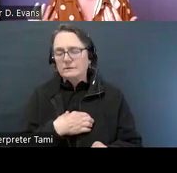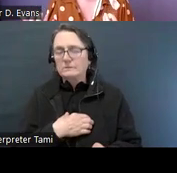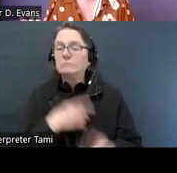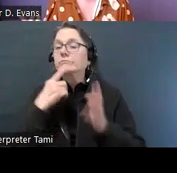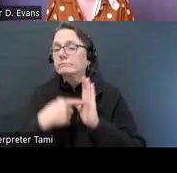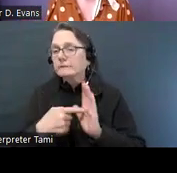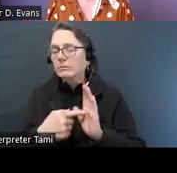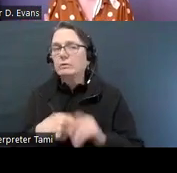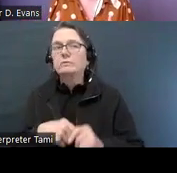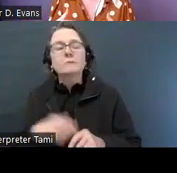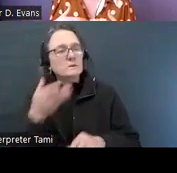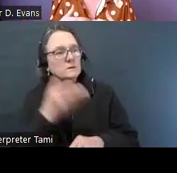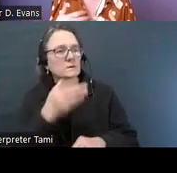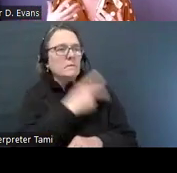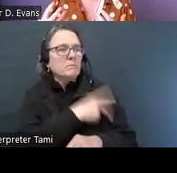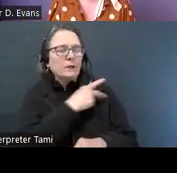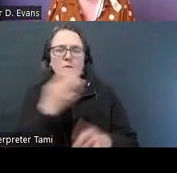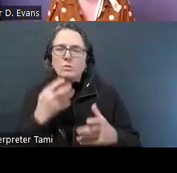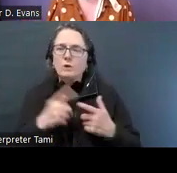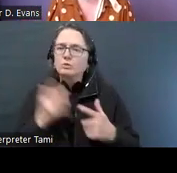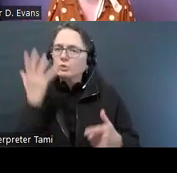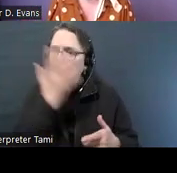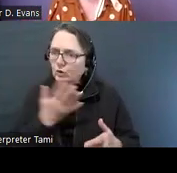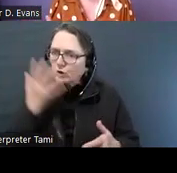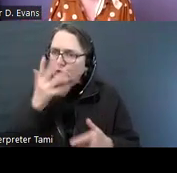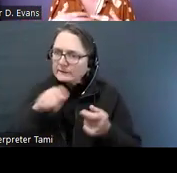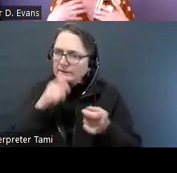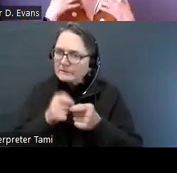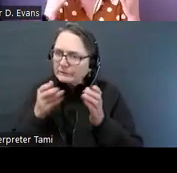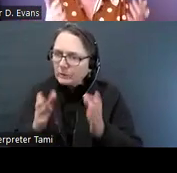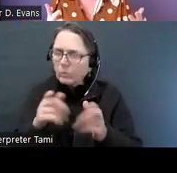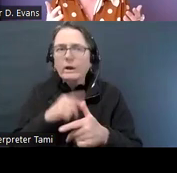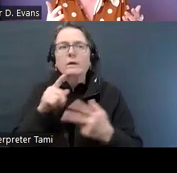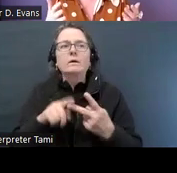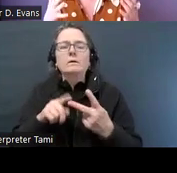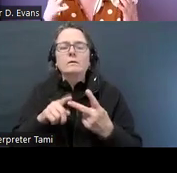to look like, what function they wanna have, and that their goal is